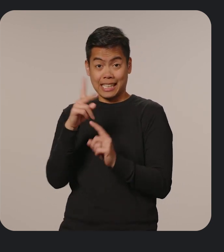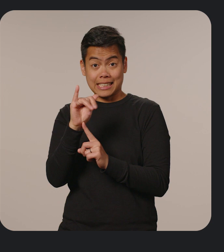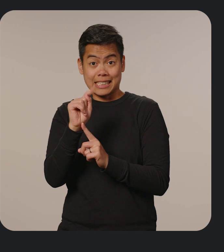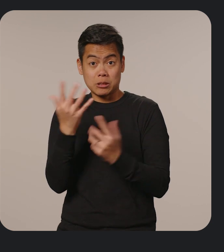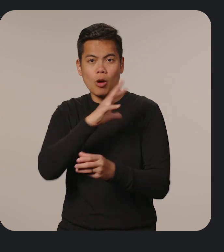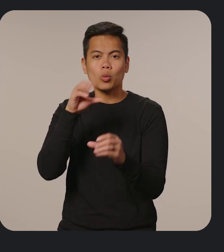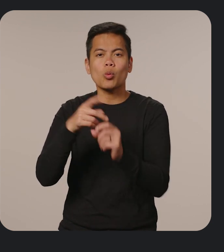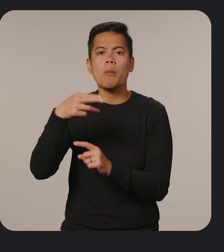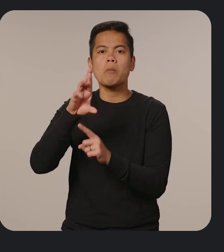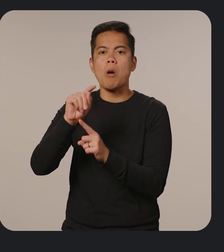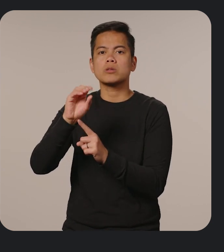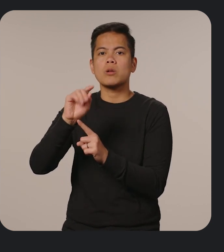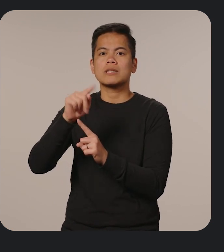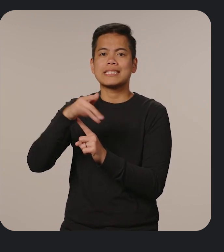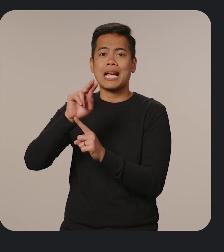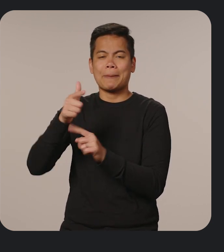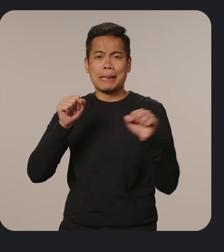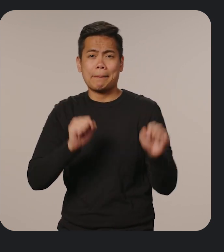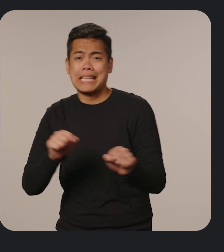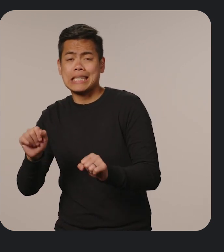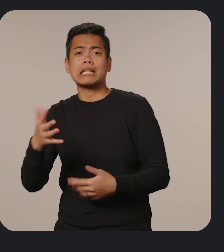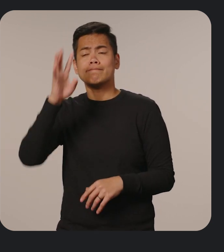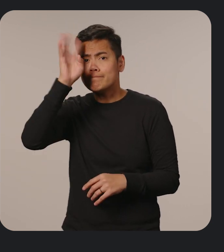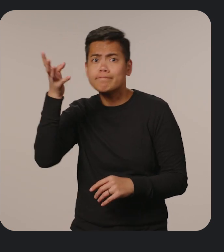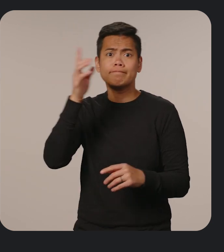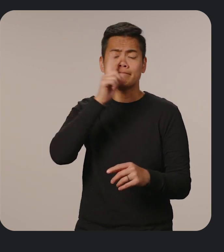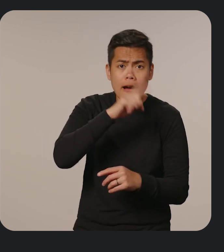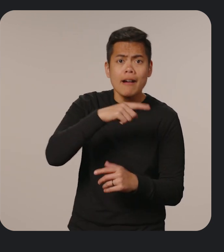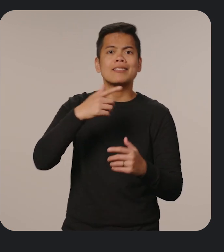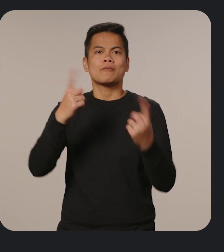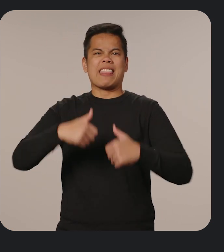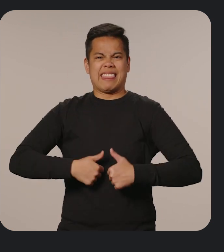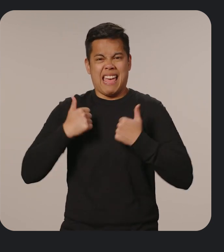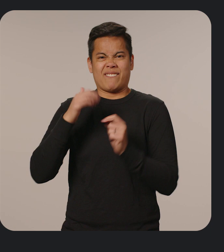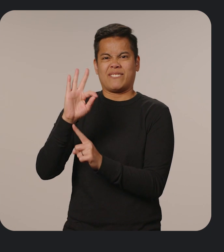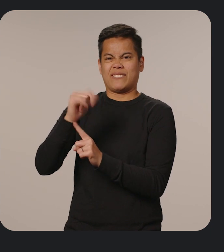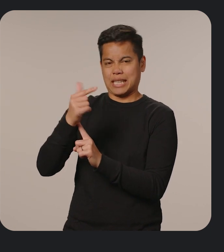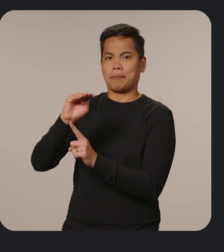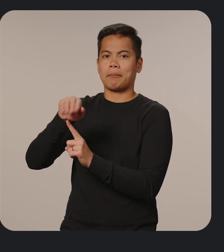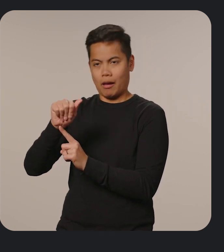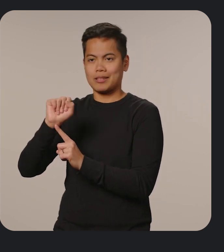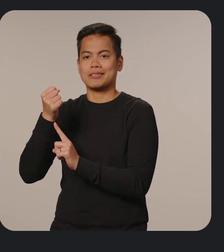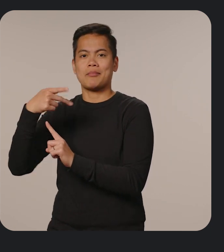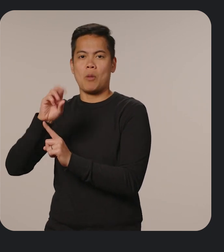Additionally, we've refactored nearly all the components to be better, more flexible, and even closer to implementation.